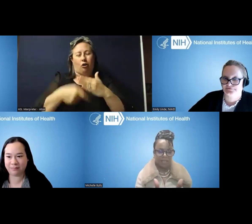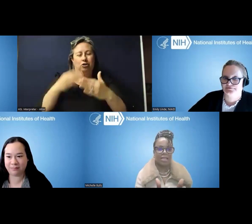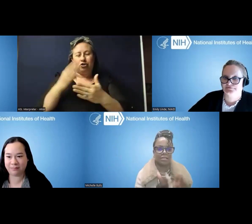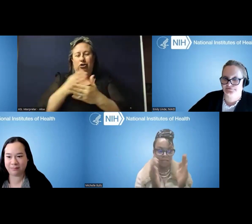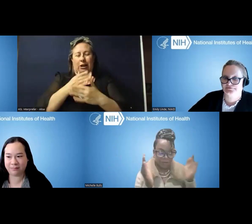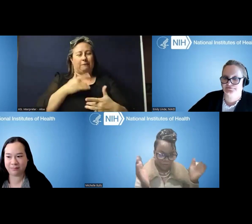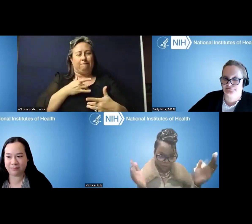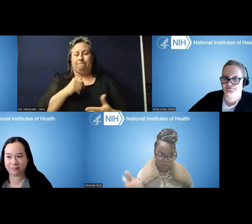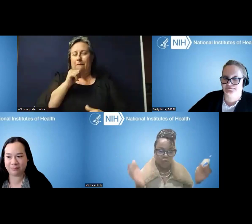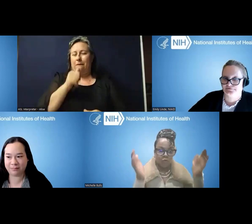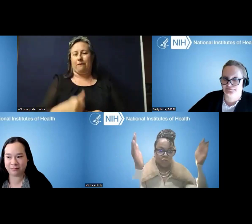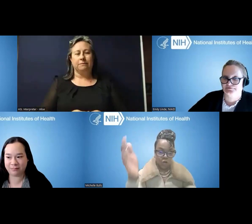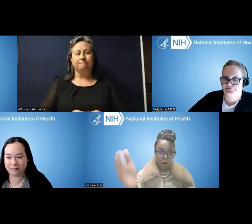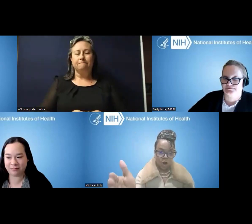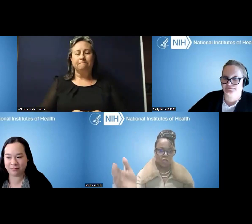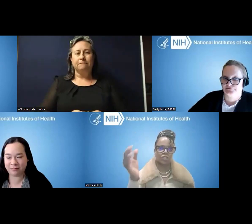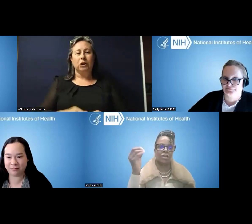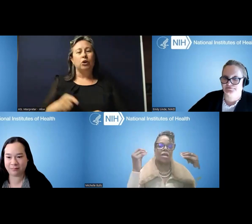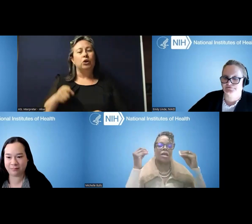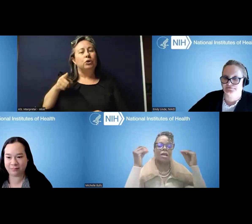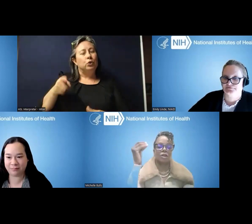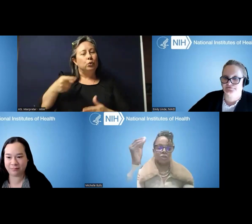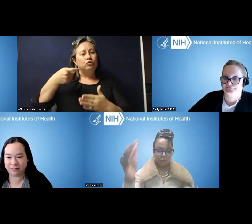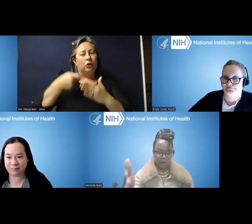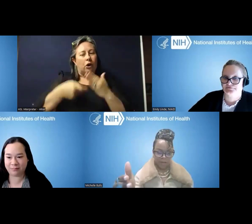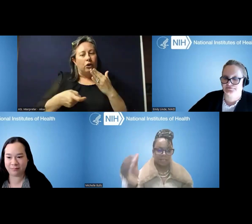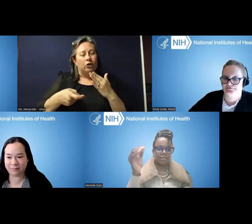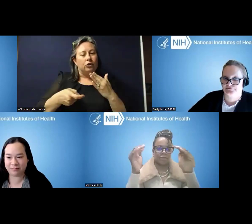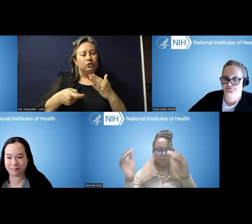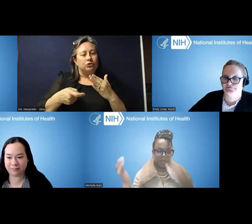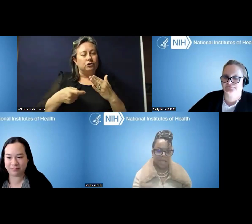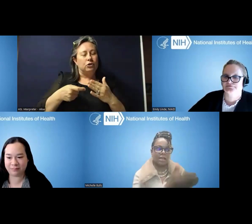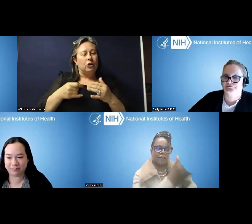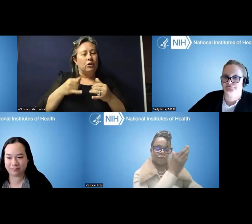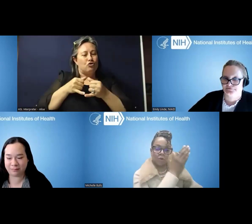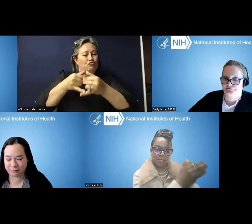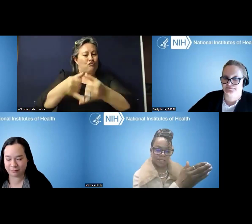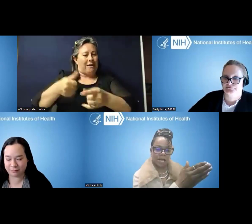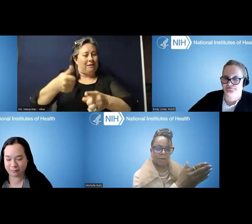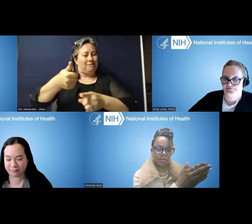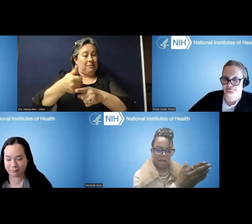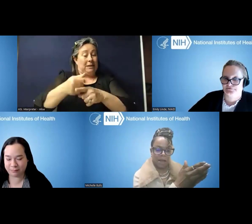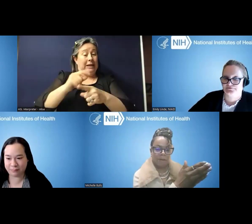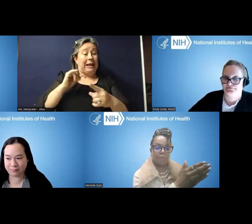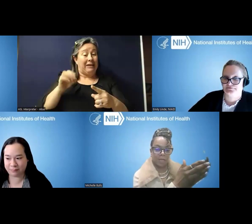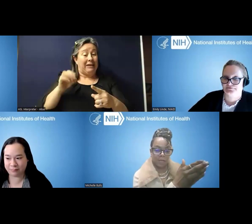It's: You charge the grant, and if you hit the salary cap then,